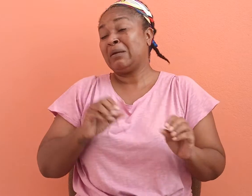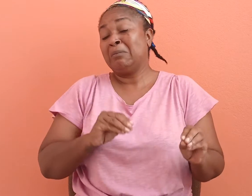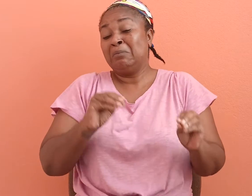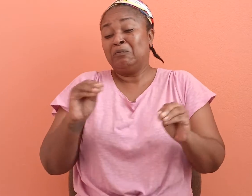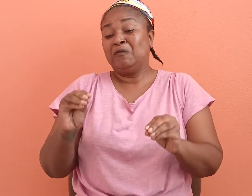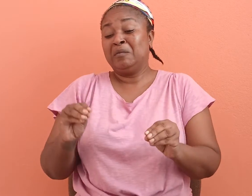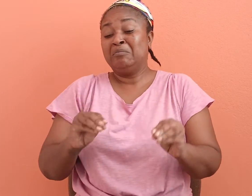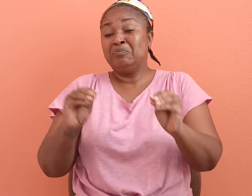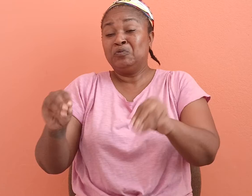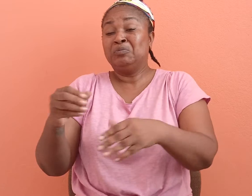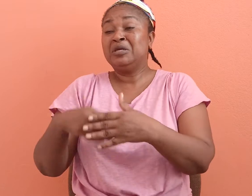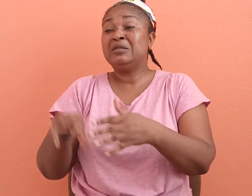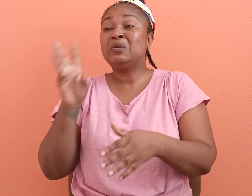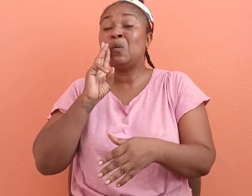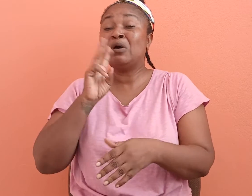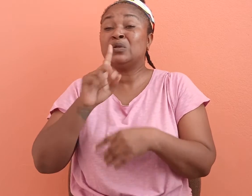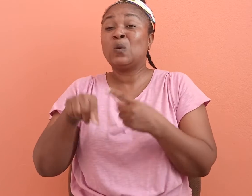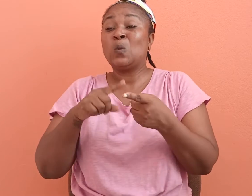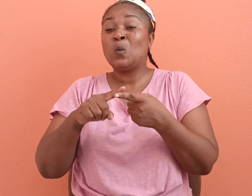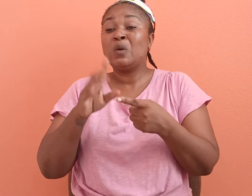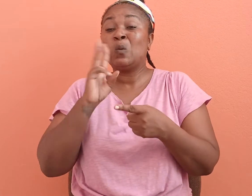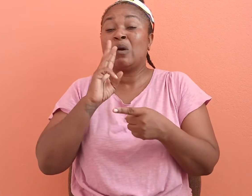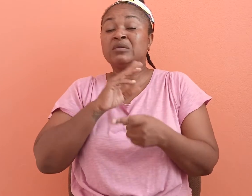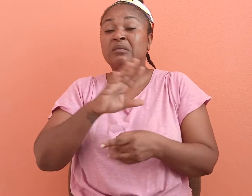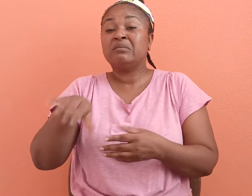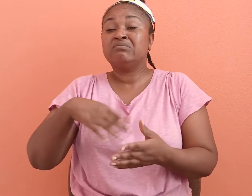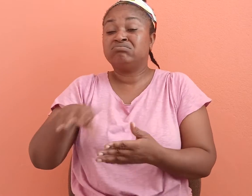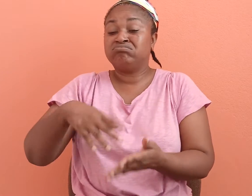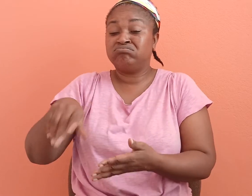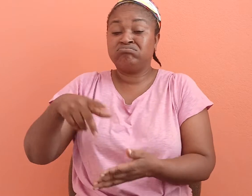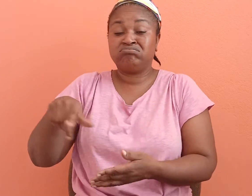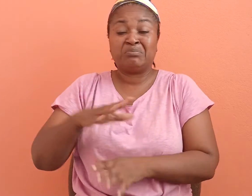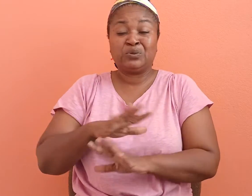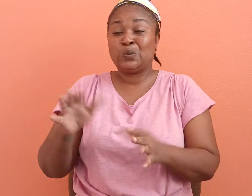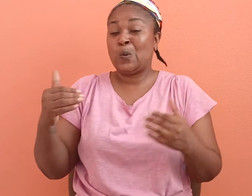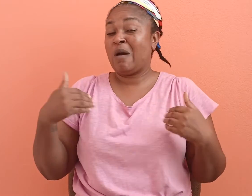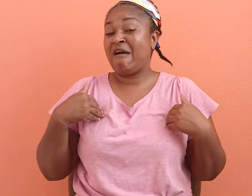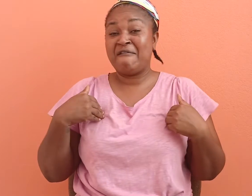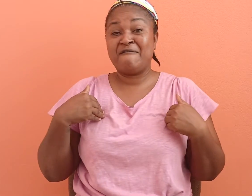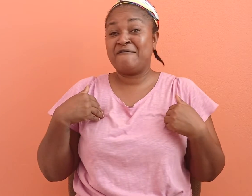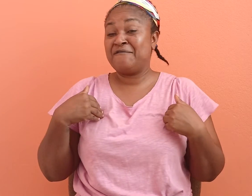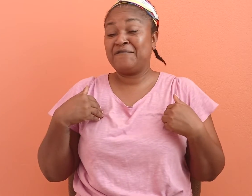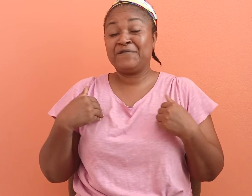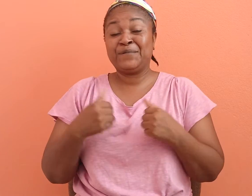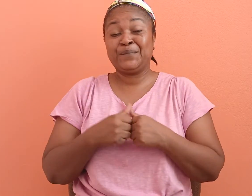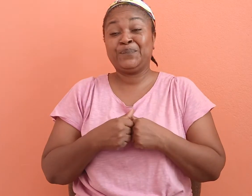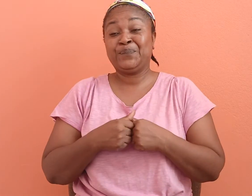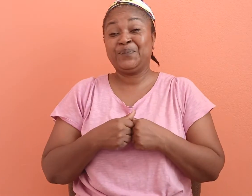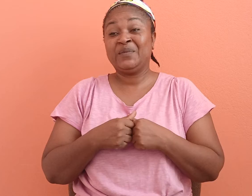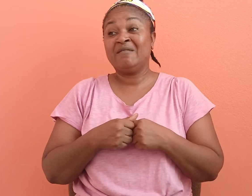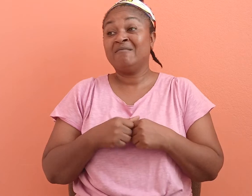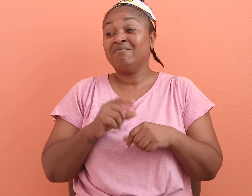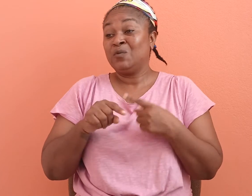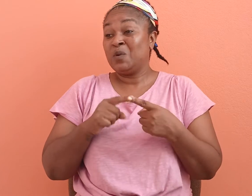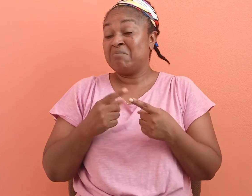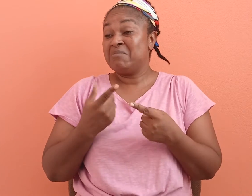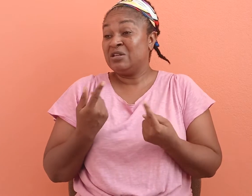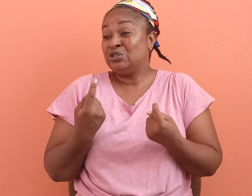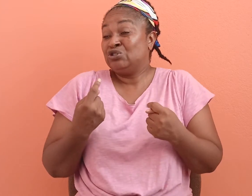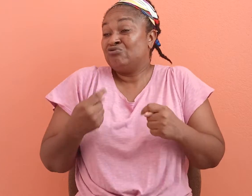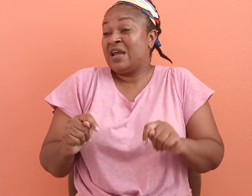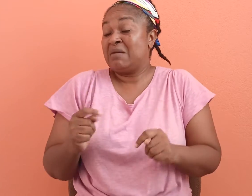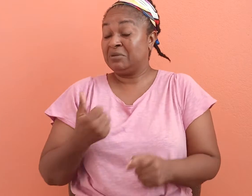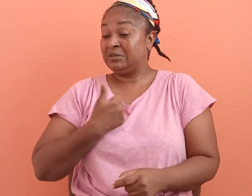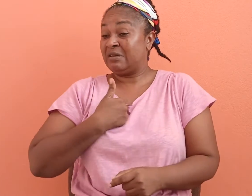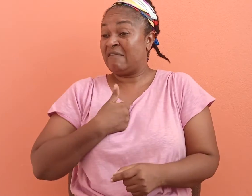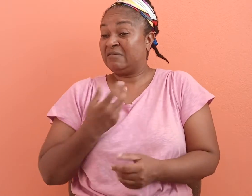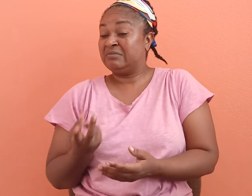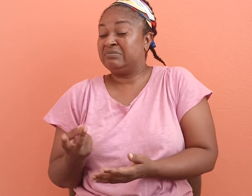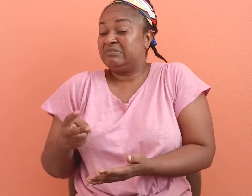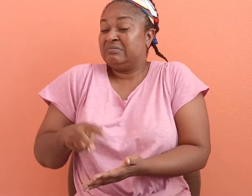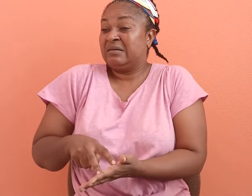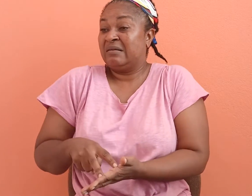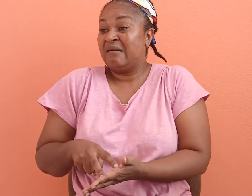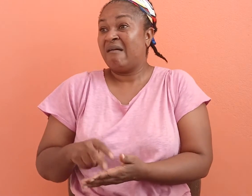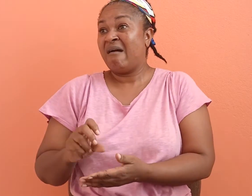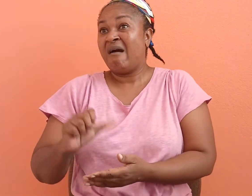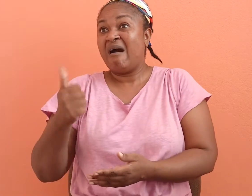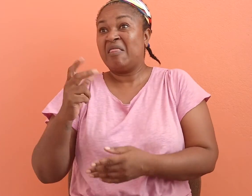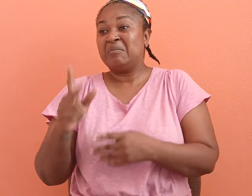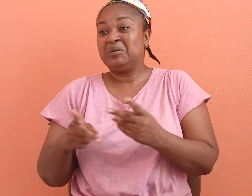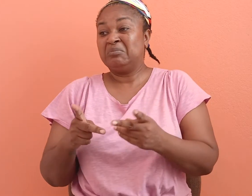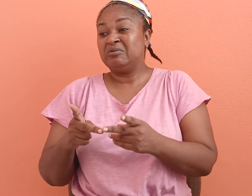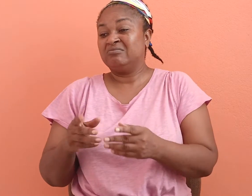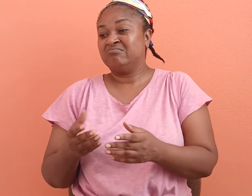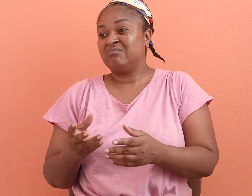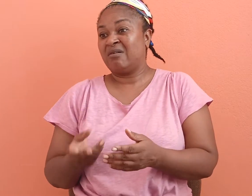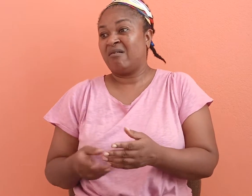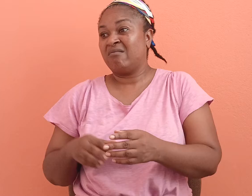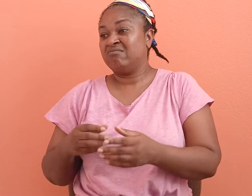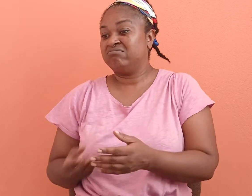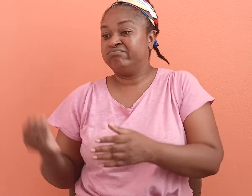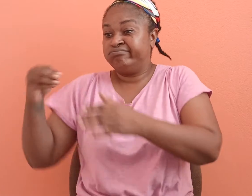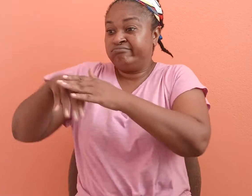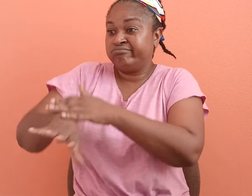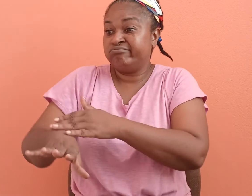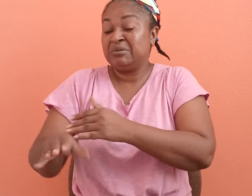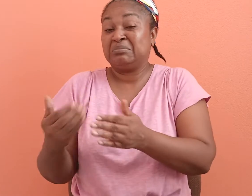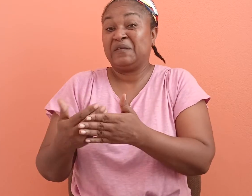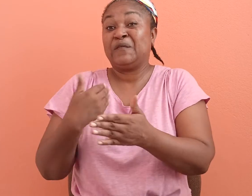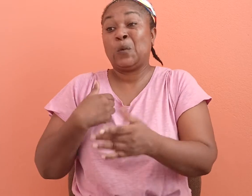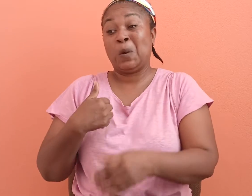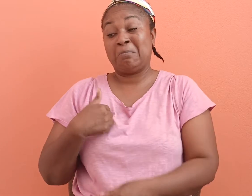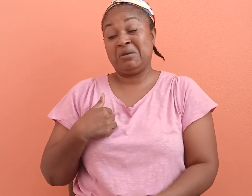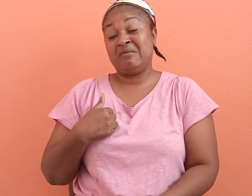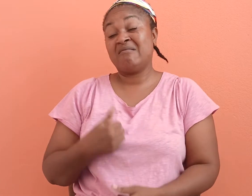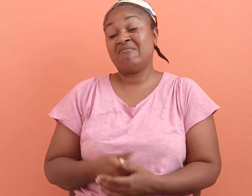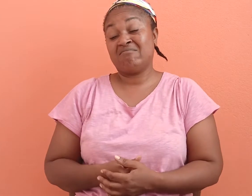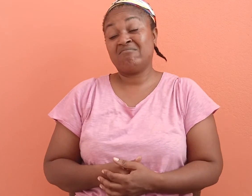it is stirred up. When I’m trying to get to it, someone else has gotten in ahead of me.”